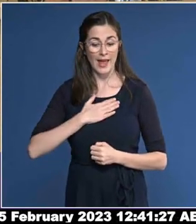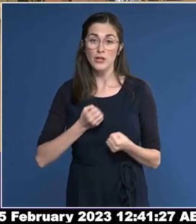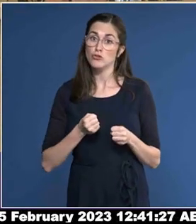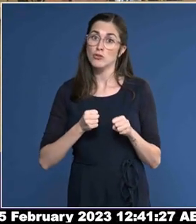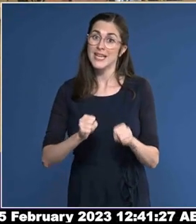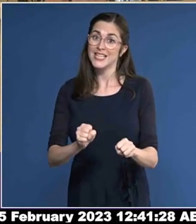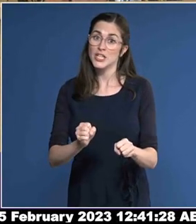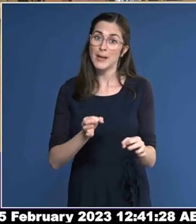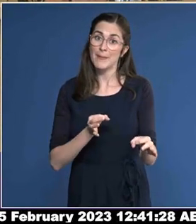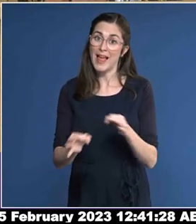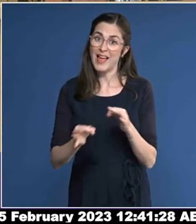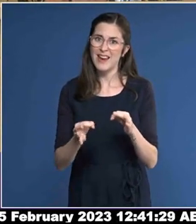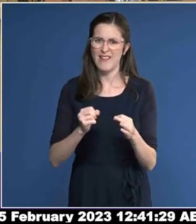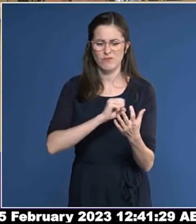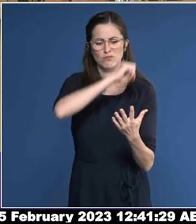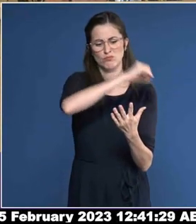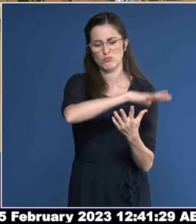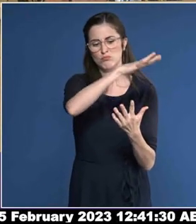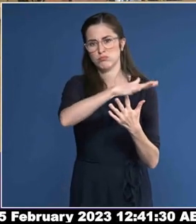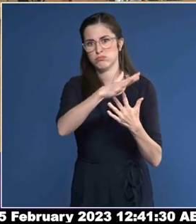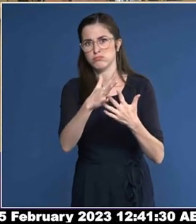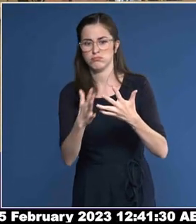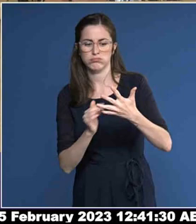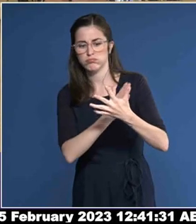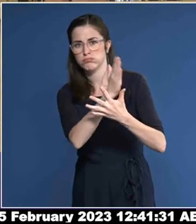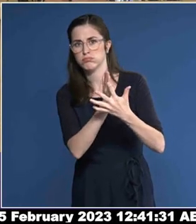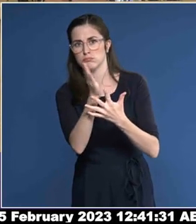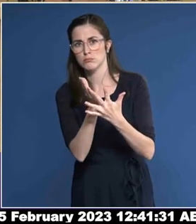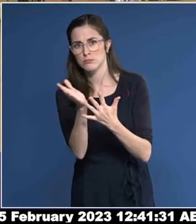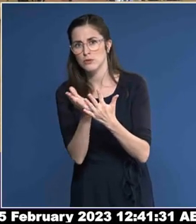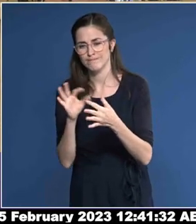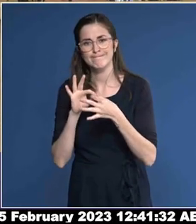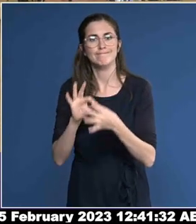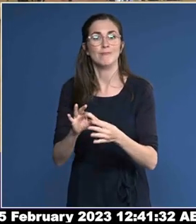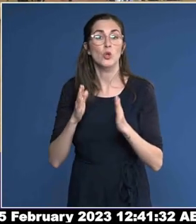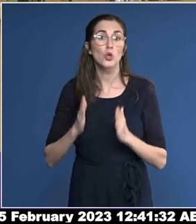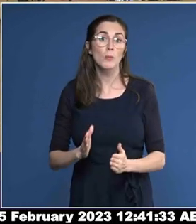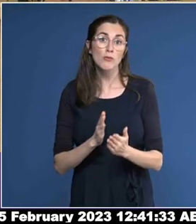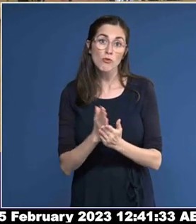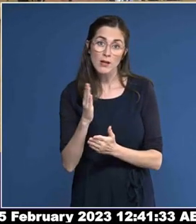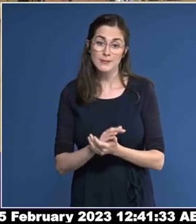priorities which are relevant in relation to human rights. The first one is delivering exceptional services.